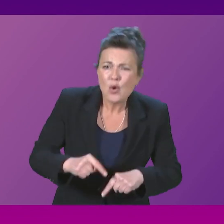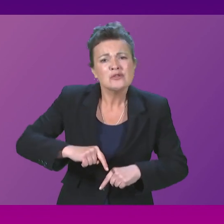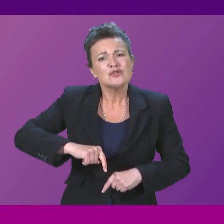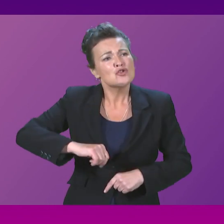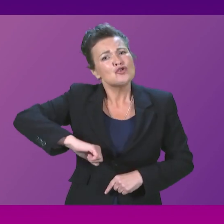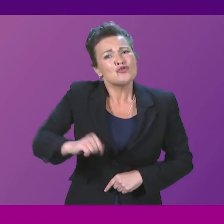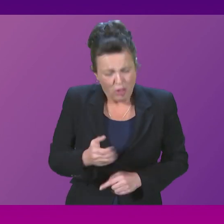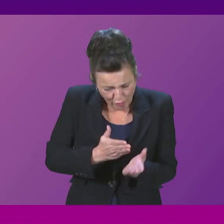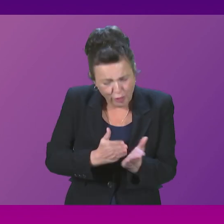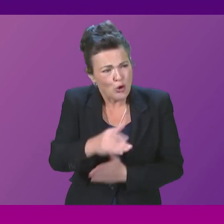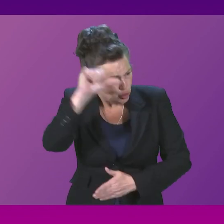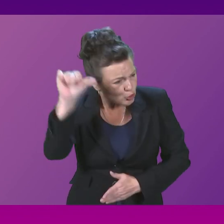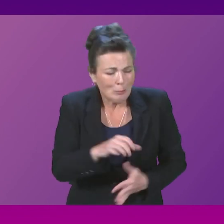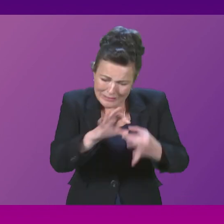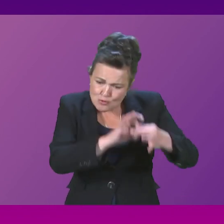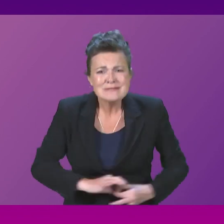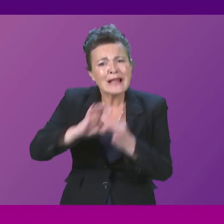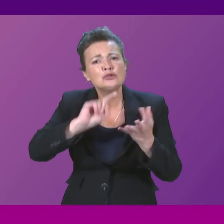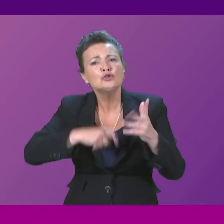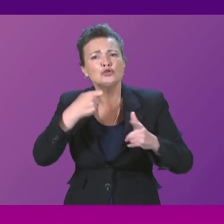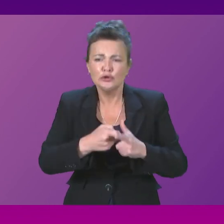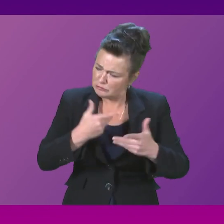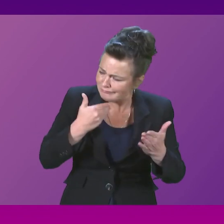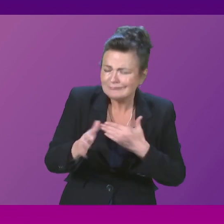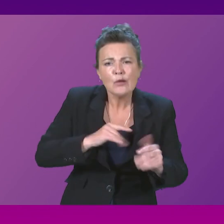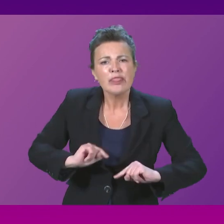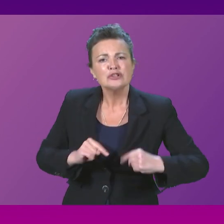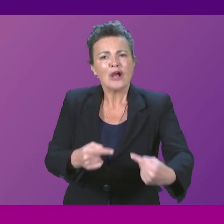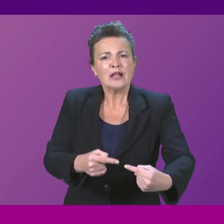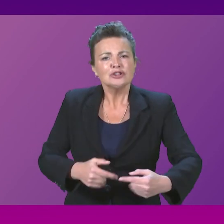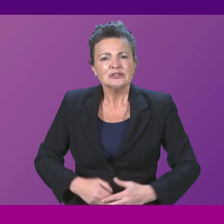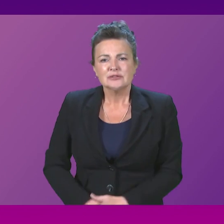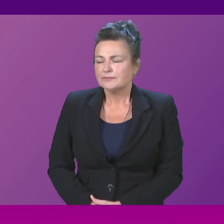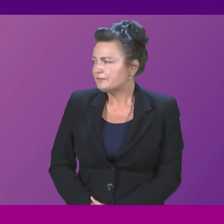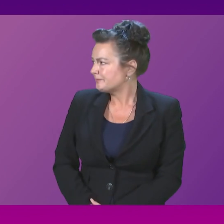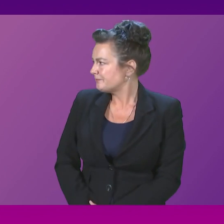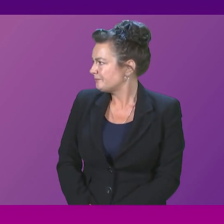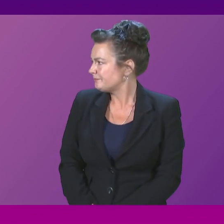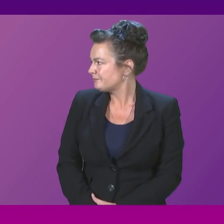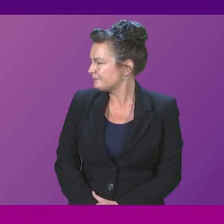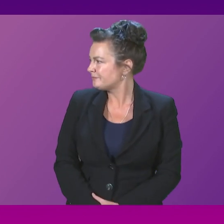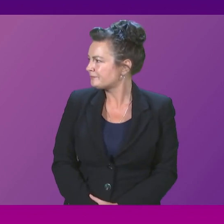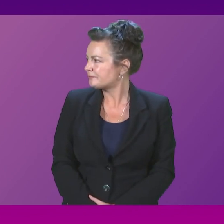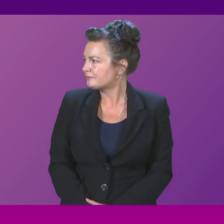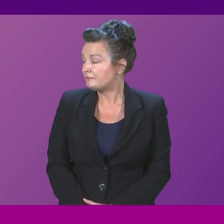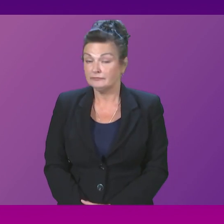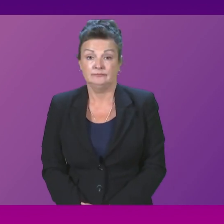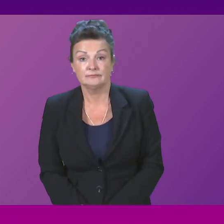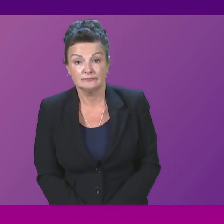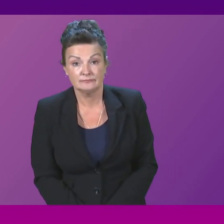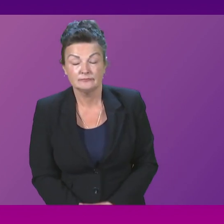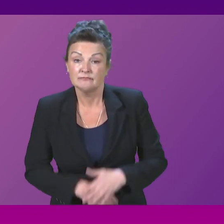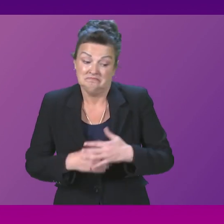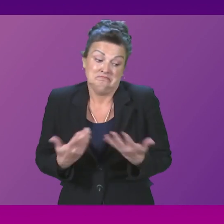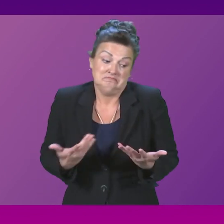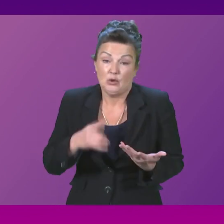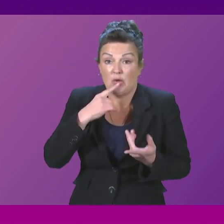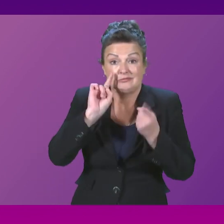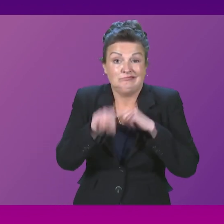us to deal with the challenges that our country faces?